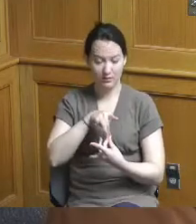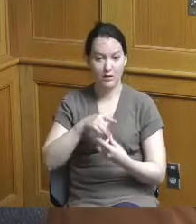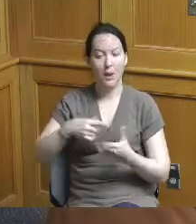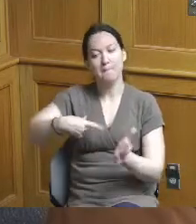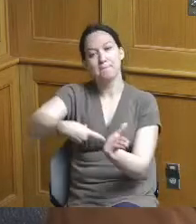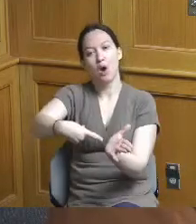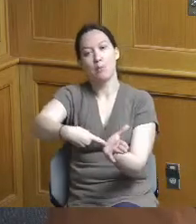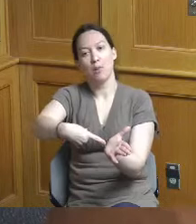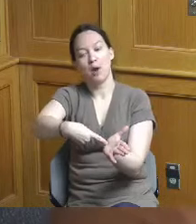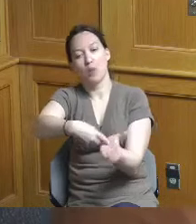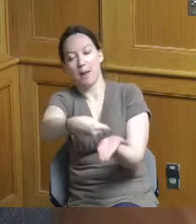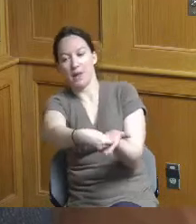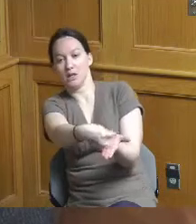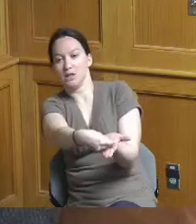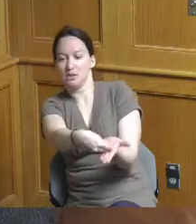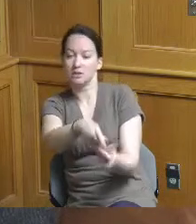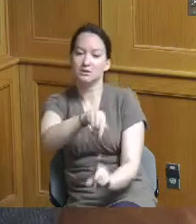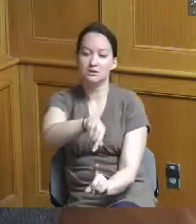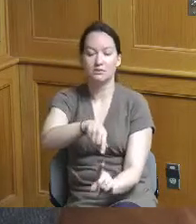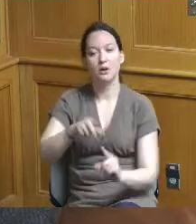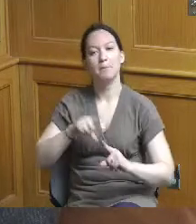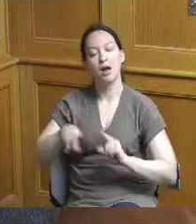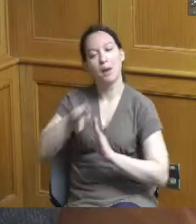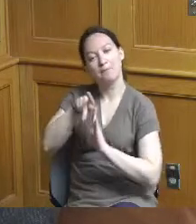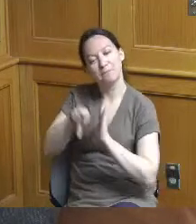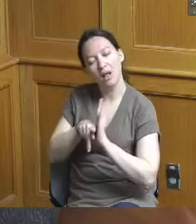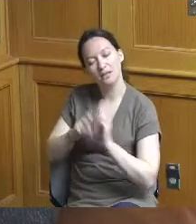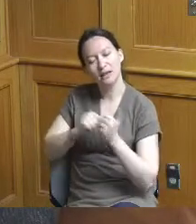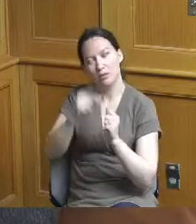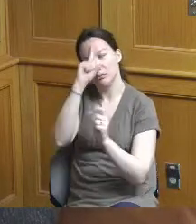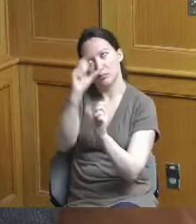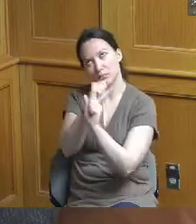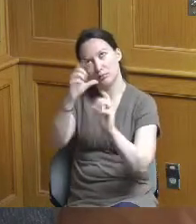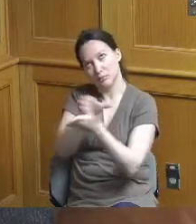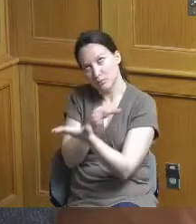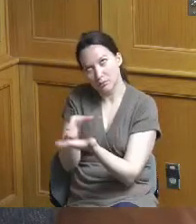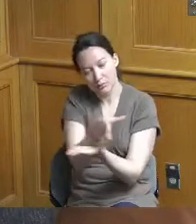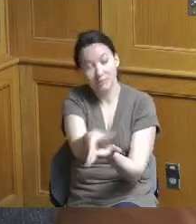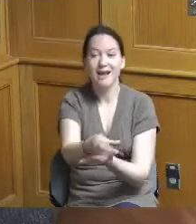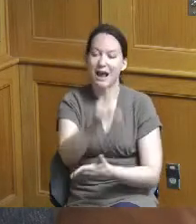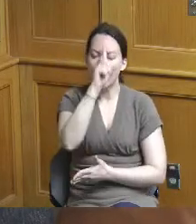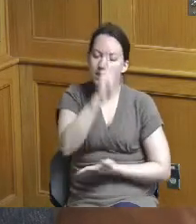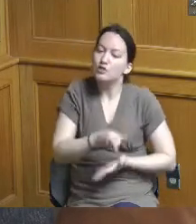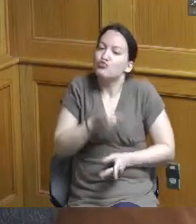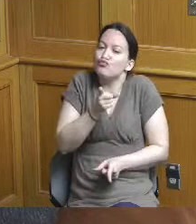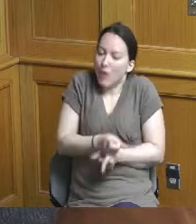lines but also deals with our policy Direction I think we're going in the right direction but